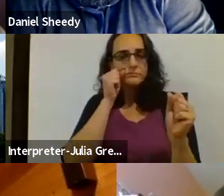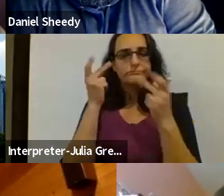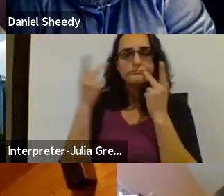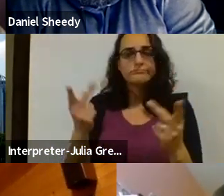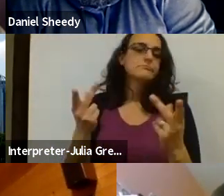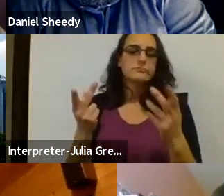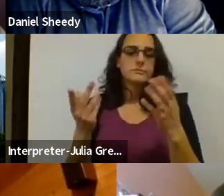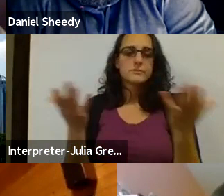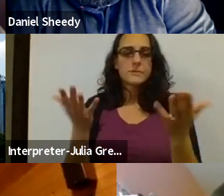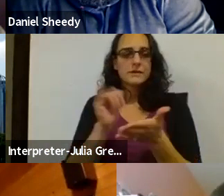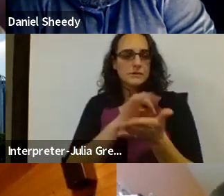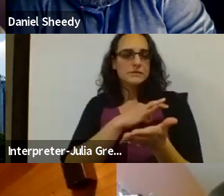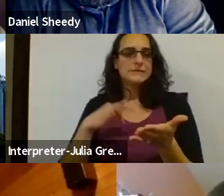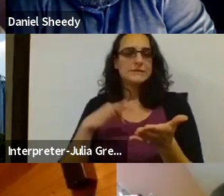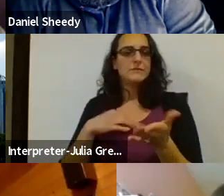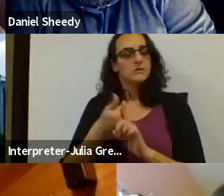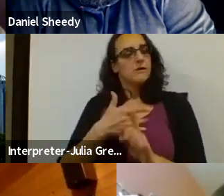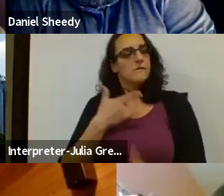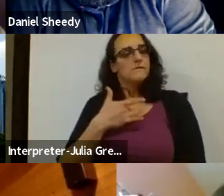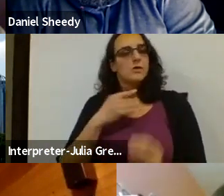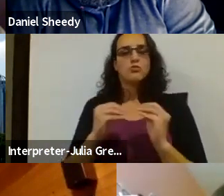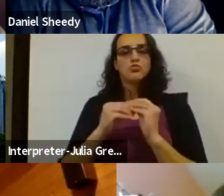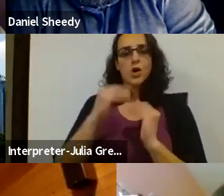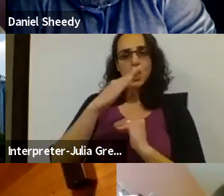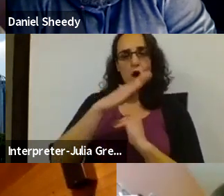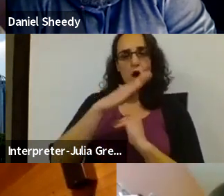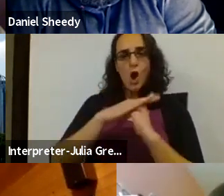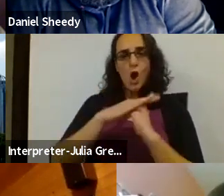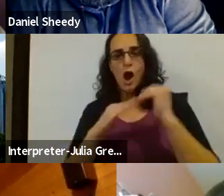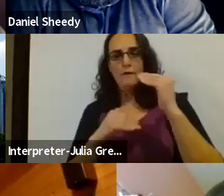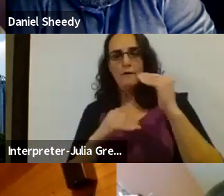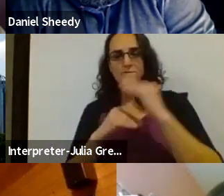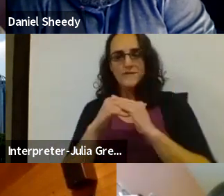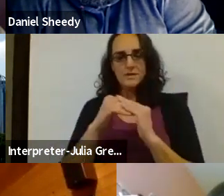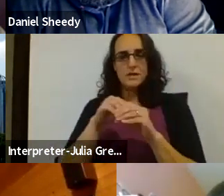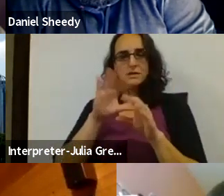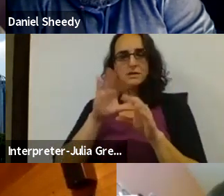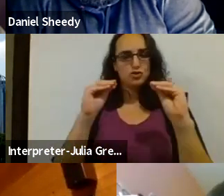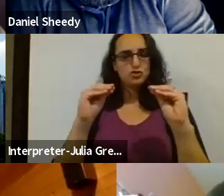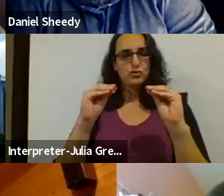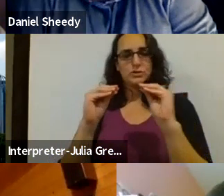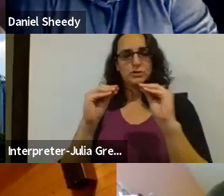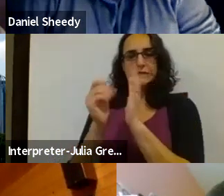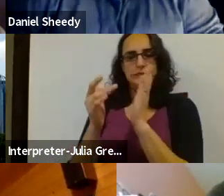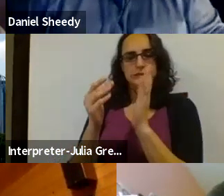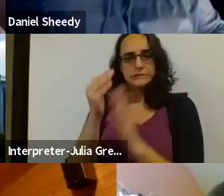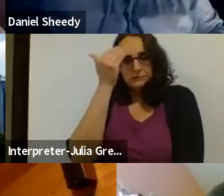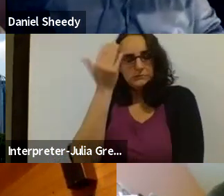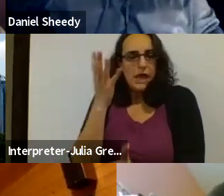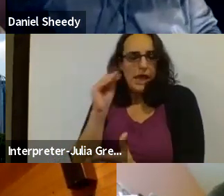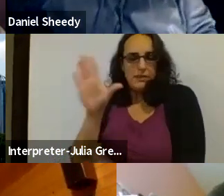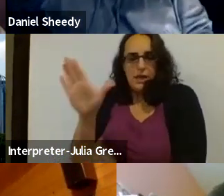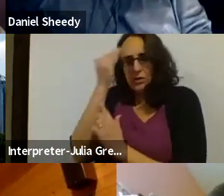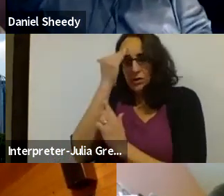Christina Scilingo: That staff are just feeling a lot more confident in their instructional technology skills and knowledge and as a result of that increased confidence.